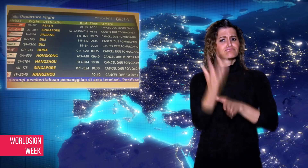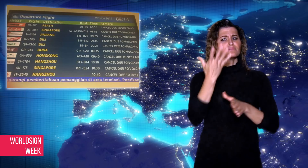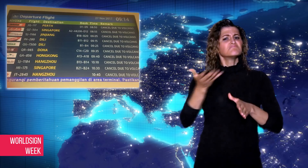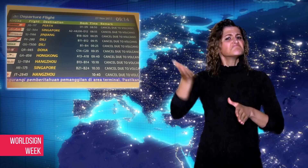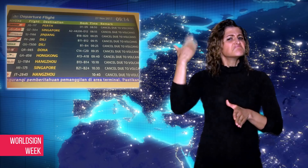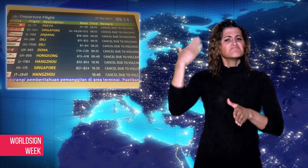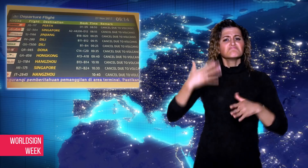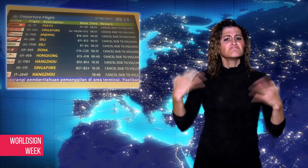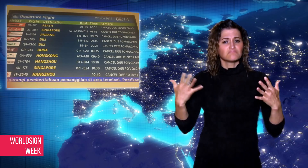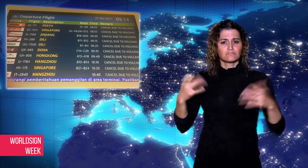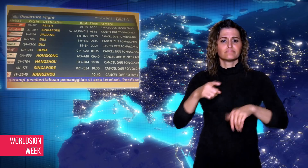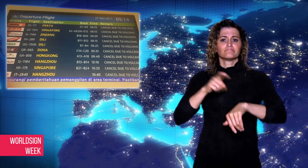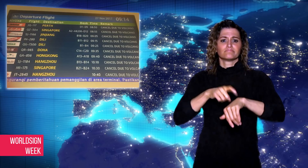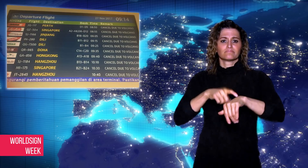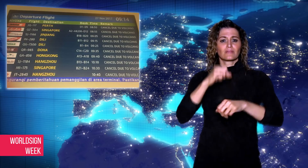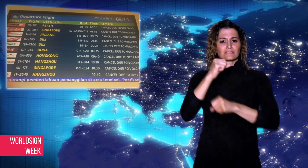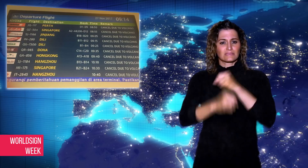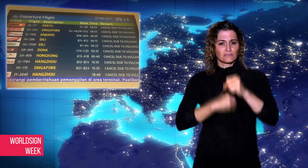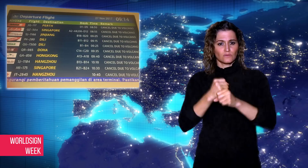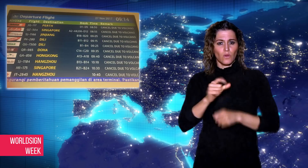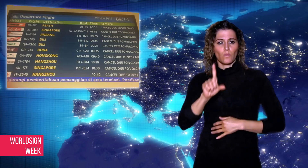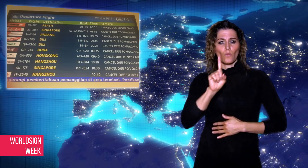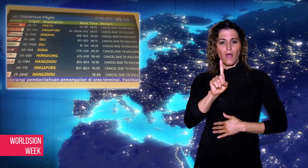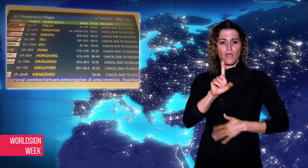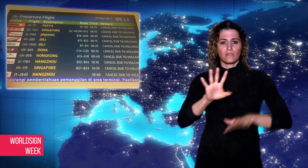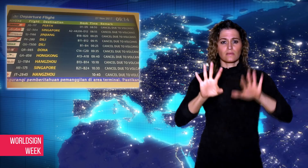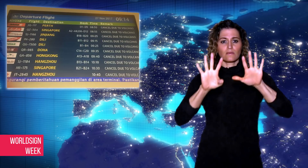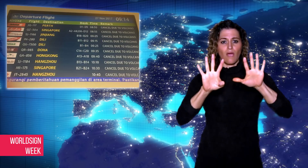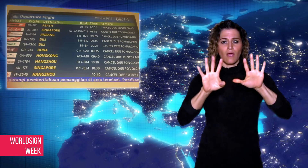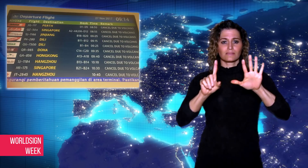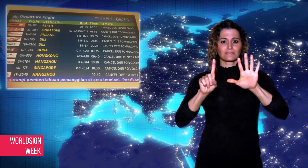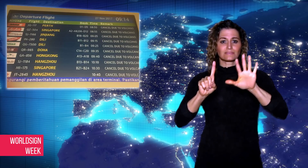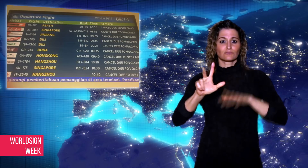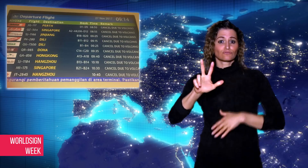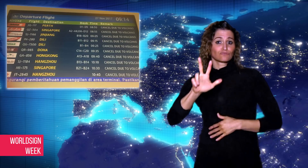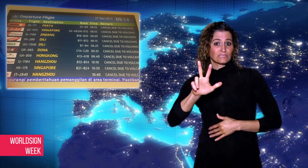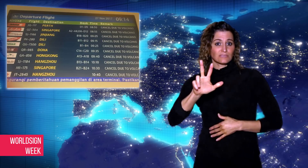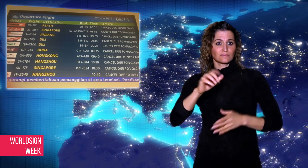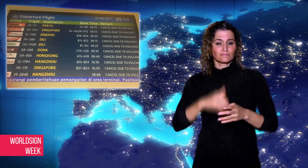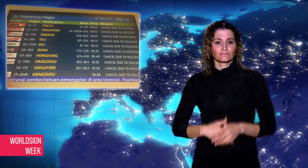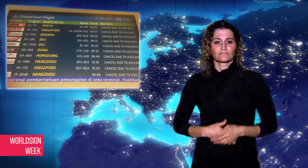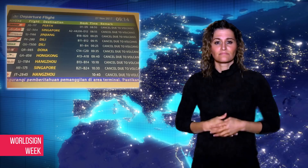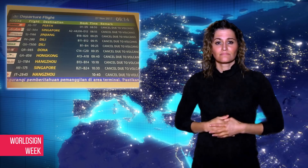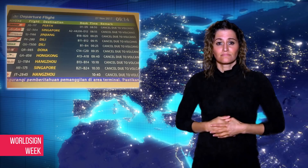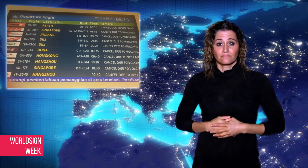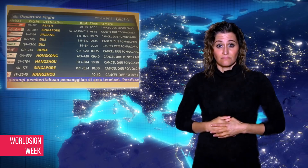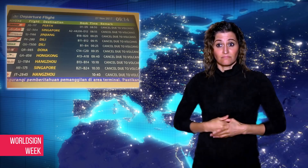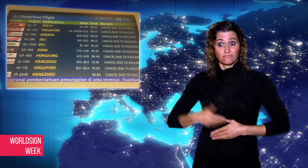in 1963. It had been under observance